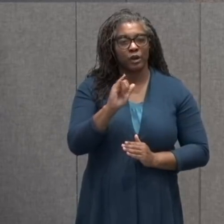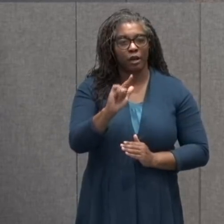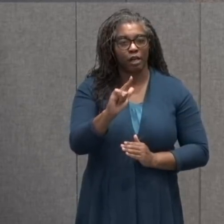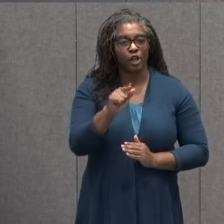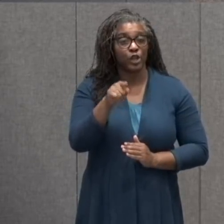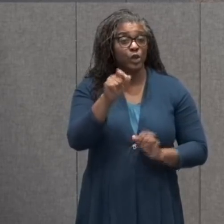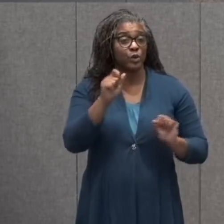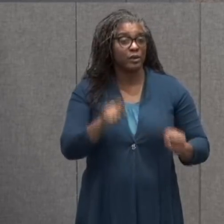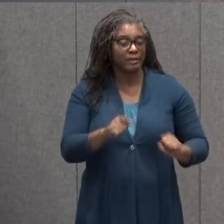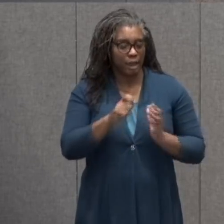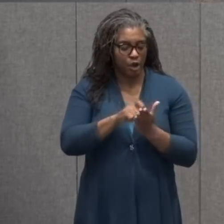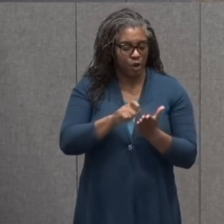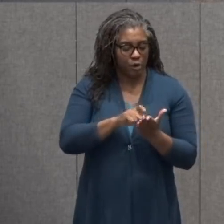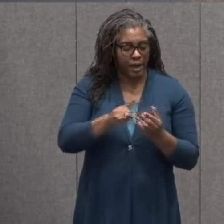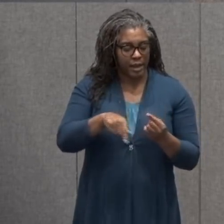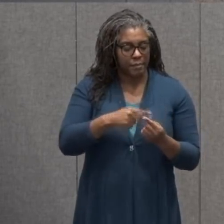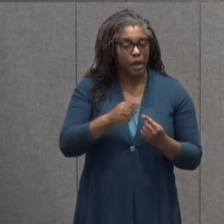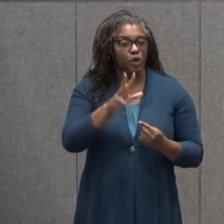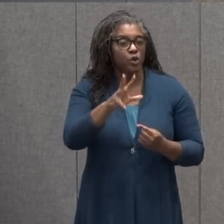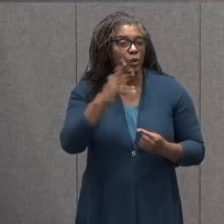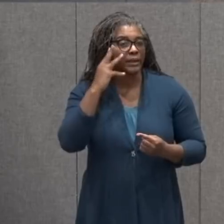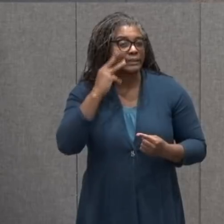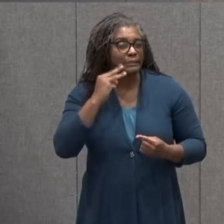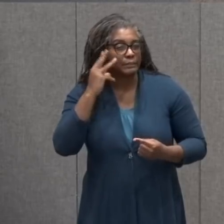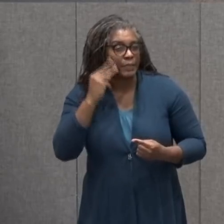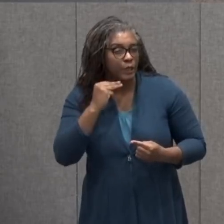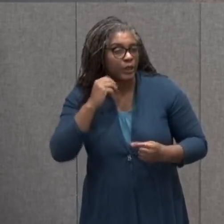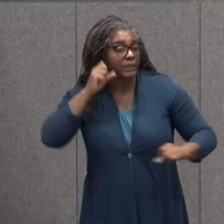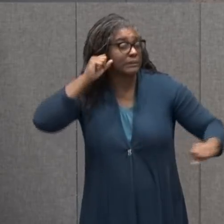or maybe you can use a thunderstorm, or another type of